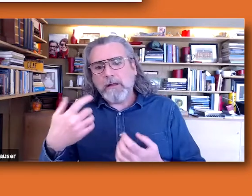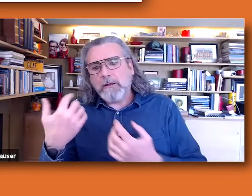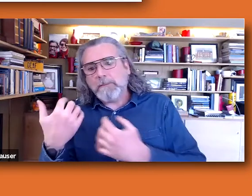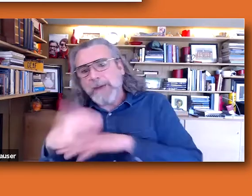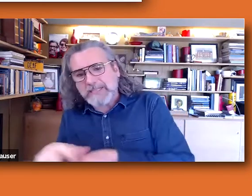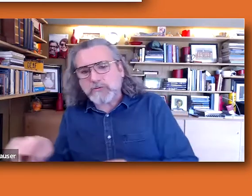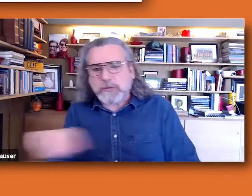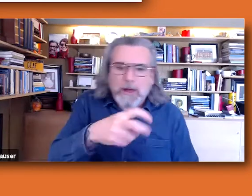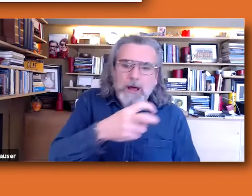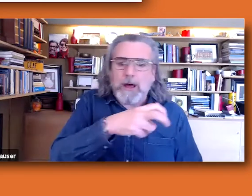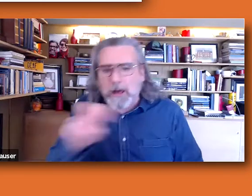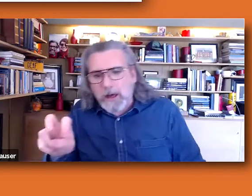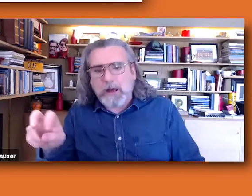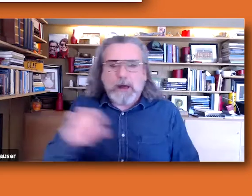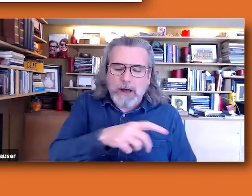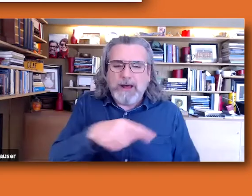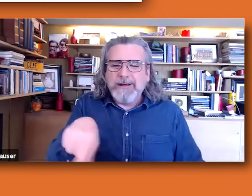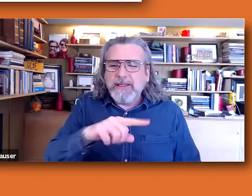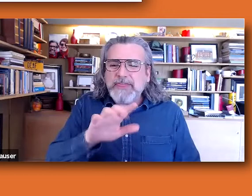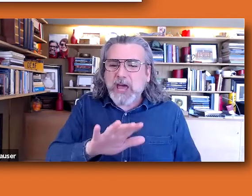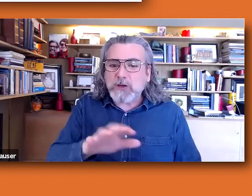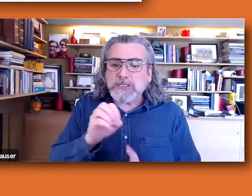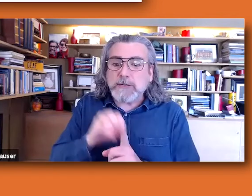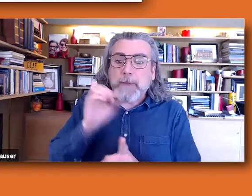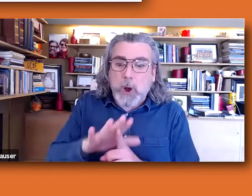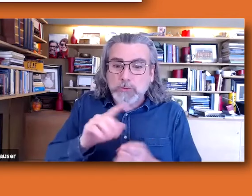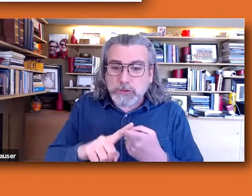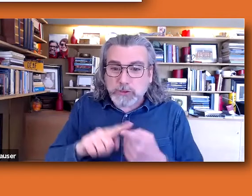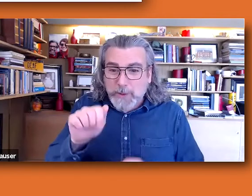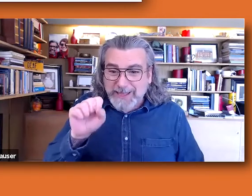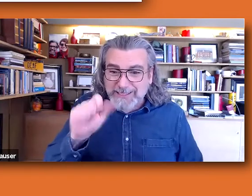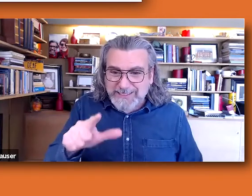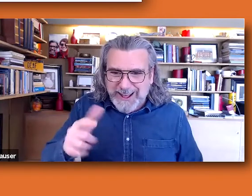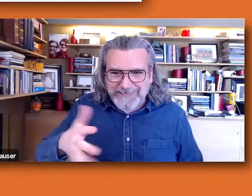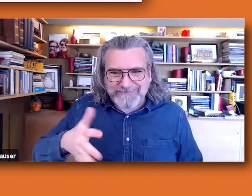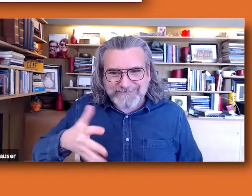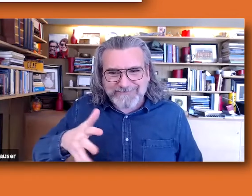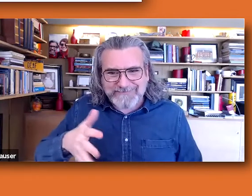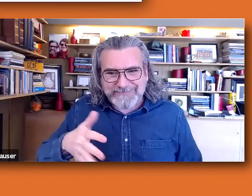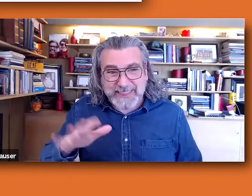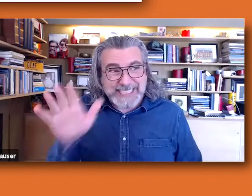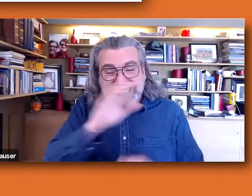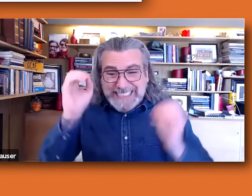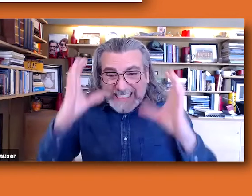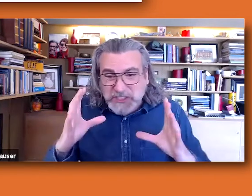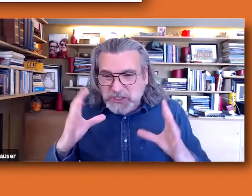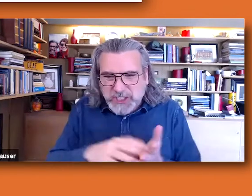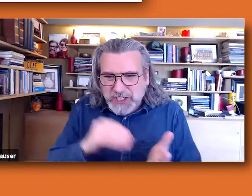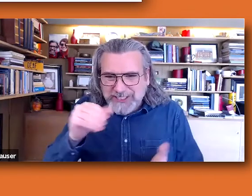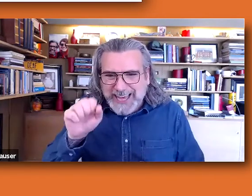that there were really mixed communication modes within the students at the deaf residential school. Some of them had been mainstreamed